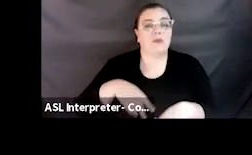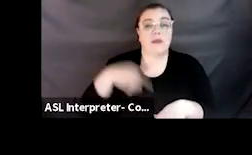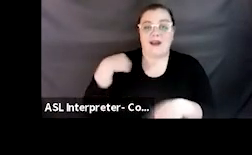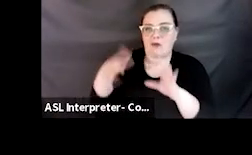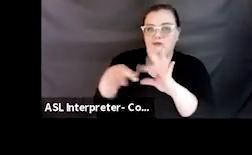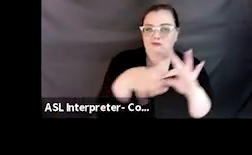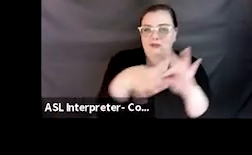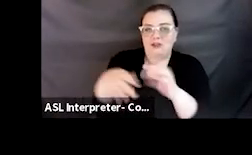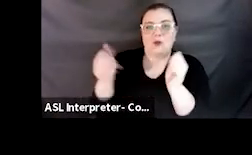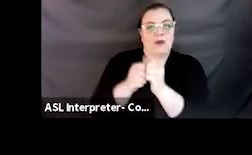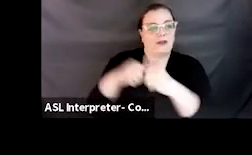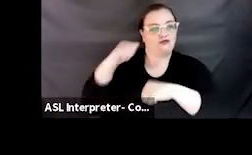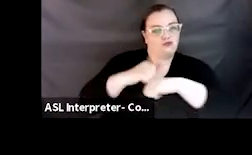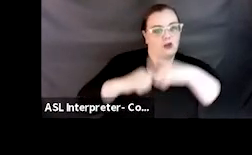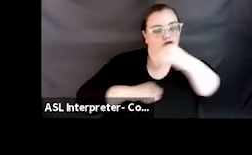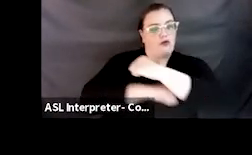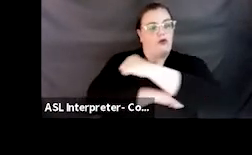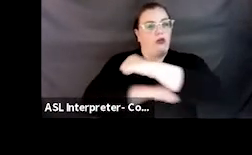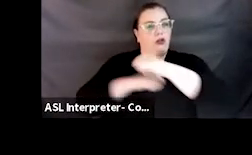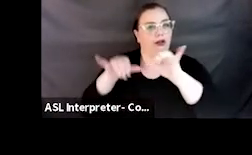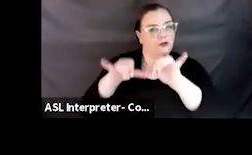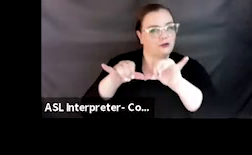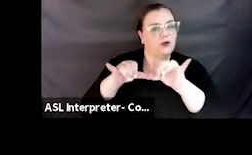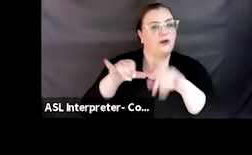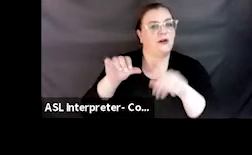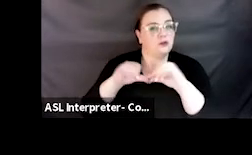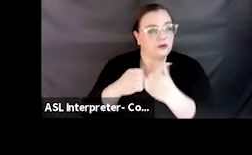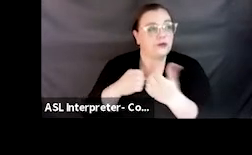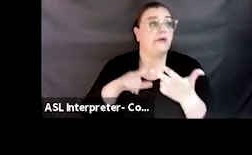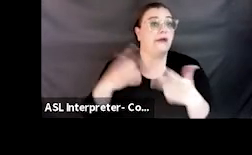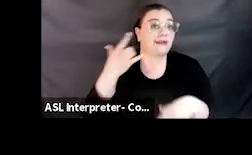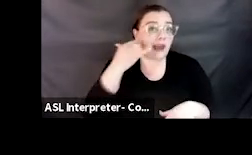Alan Hanson: scholarship programs, I was also the liaison between the structural engineers association.